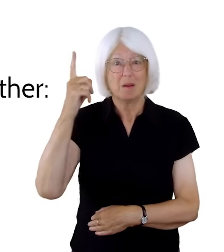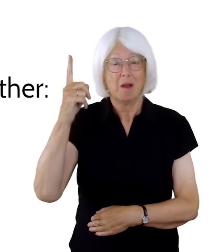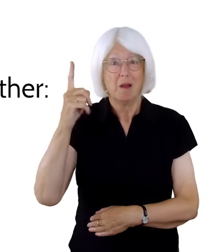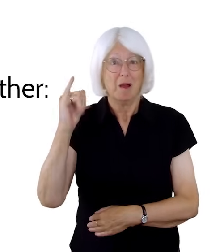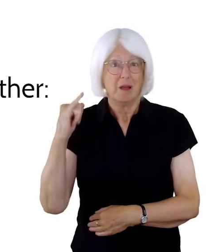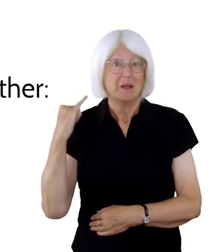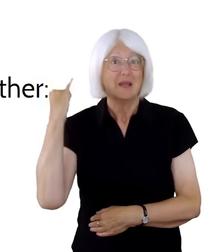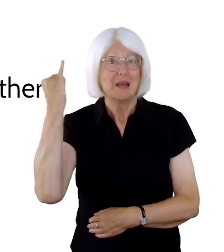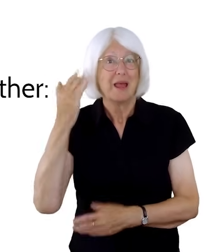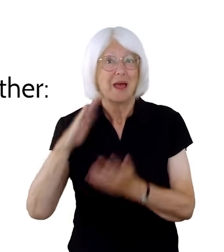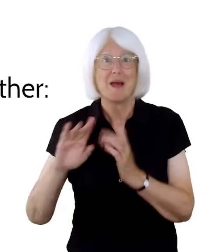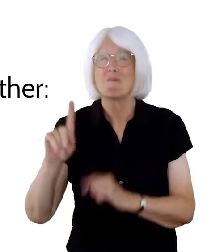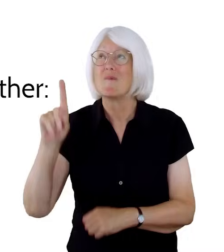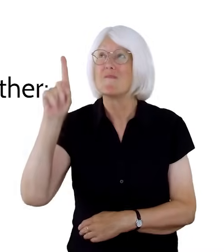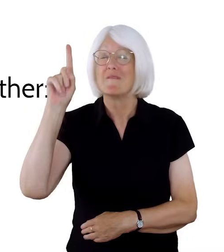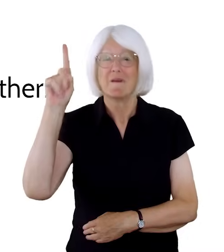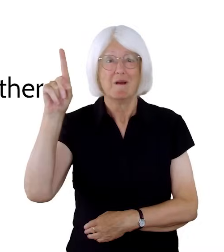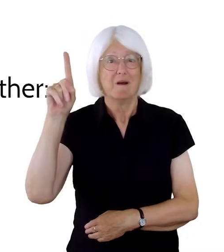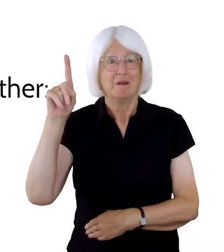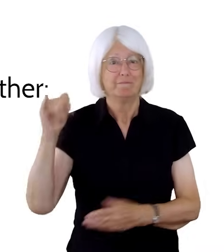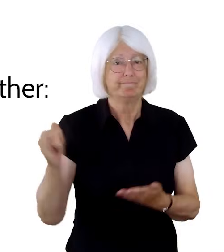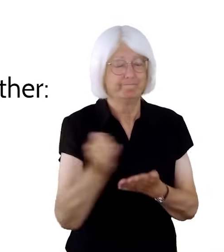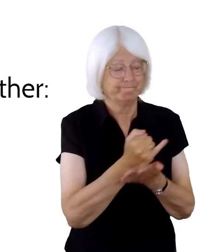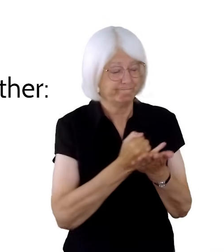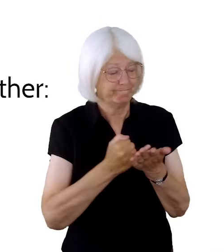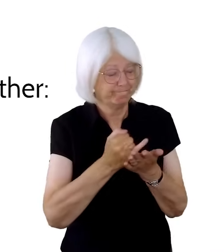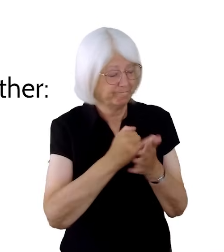Lord God, Lamb of God